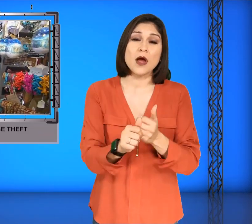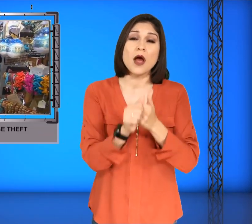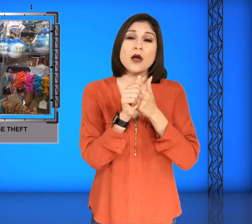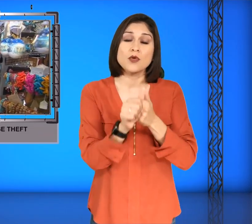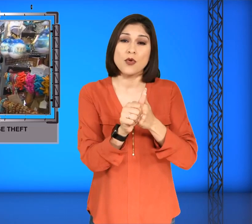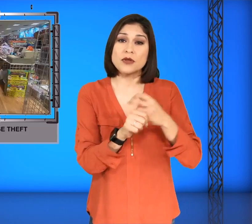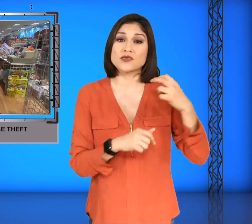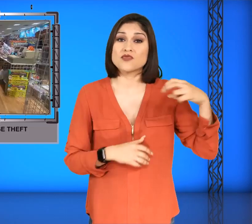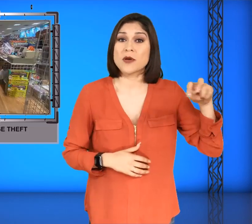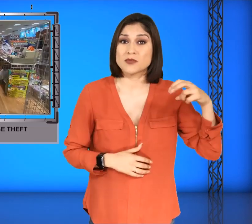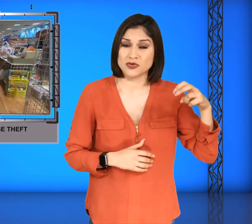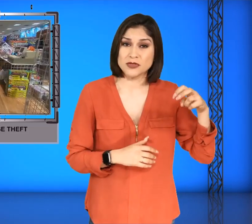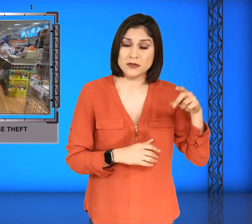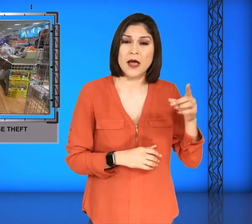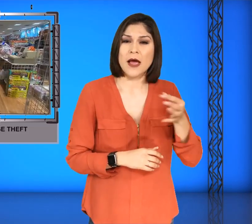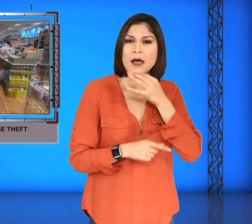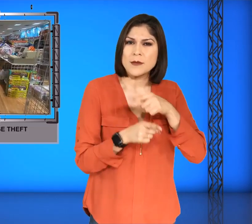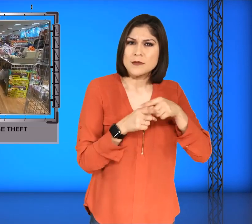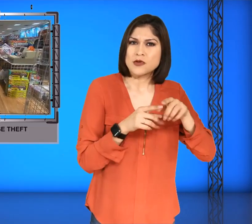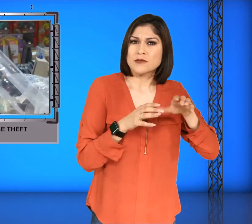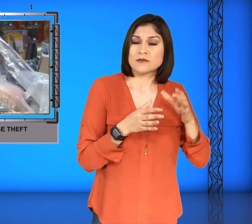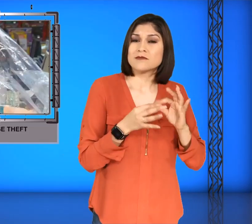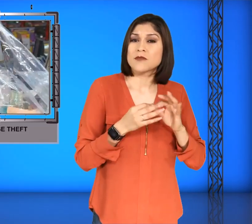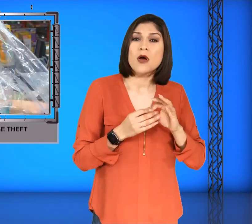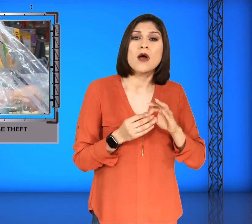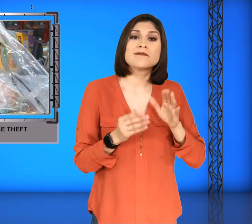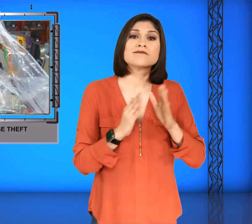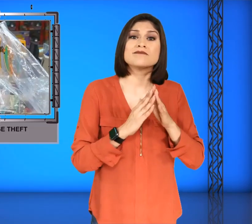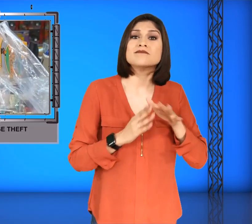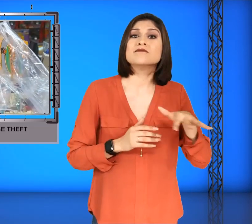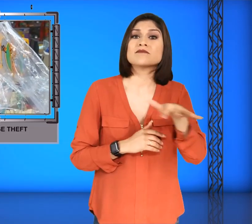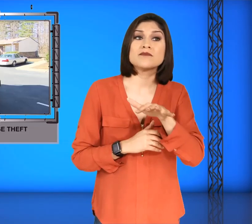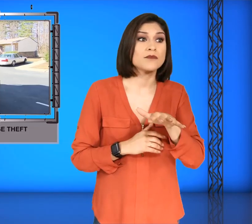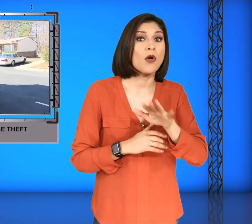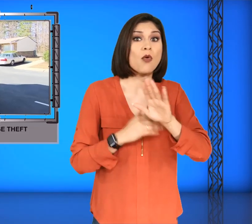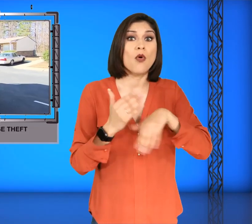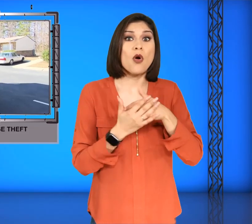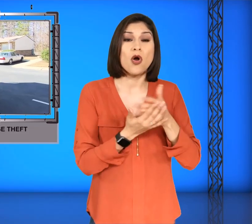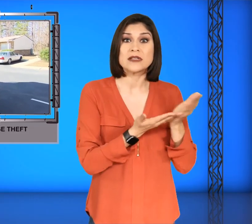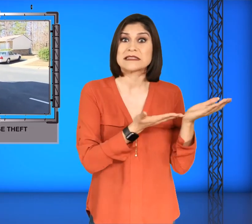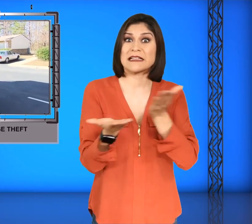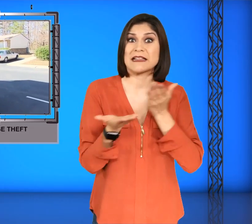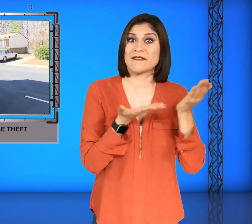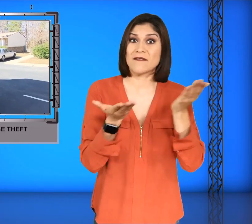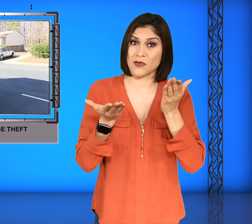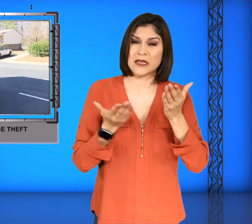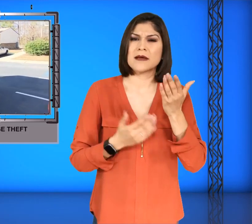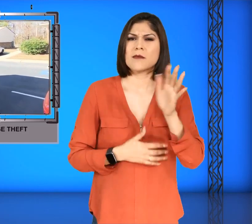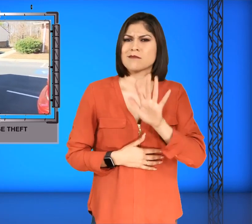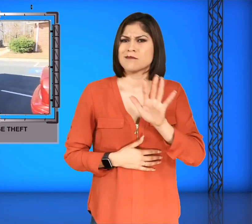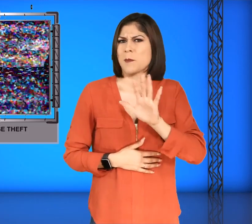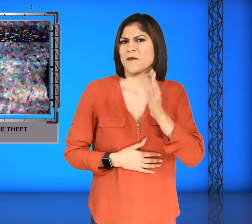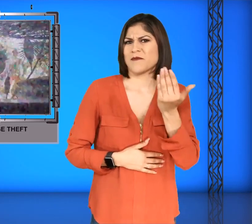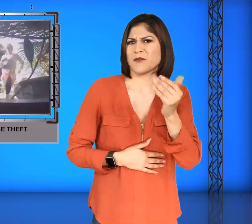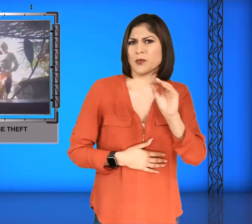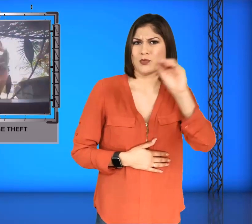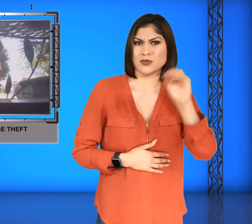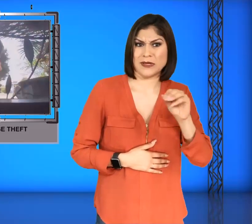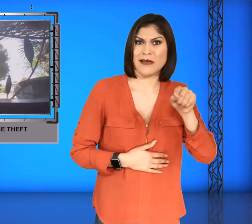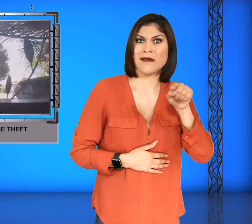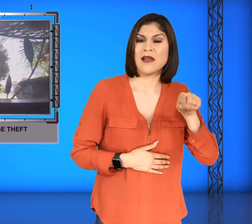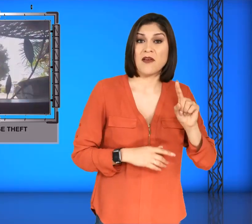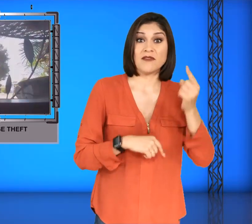According to transportation experts, 15-percent of all deliveries in urban areas fail to reach